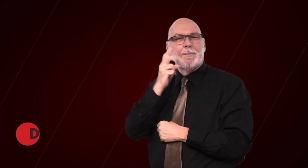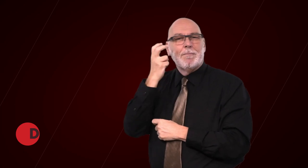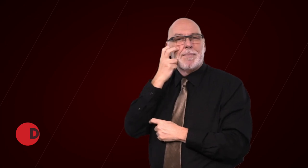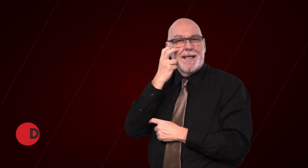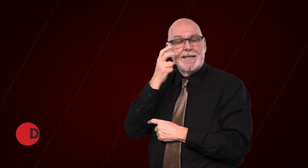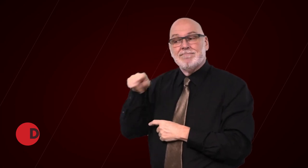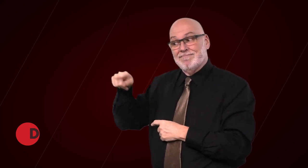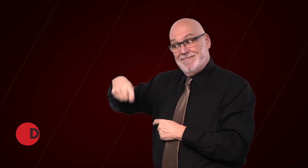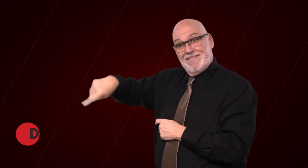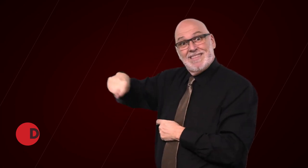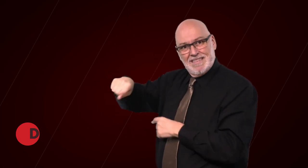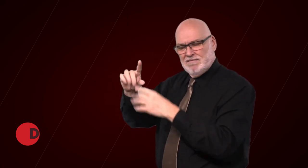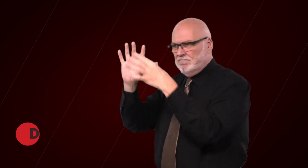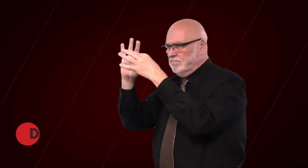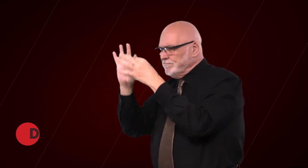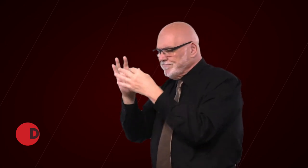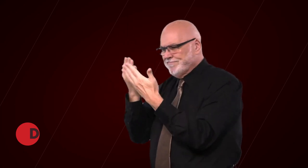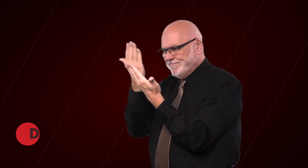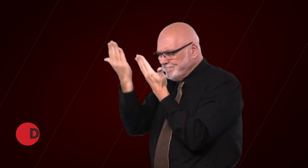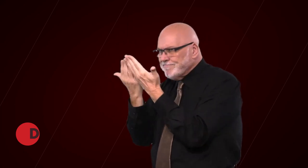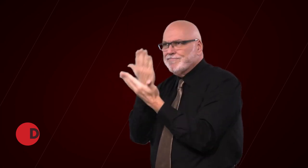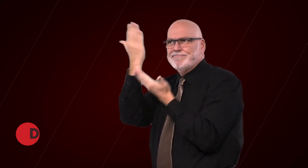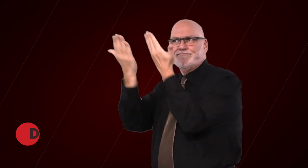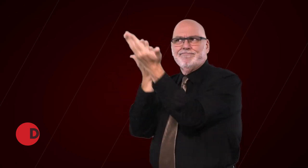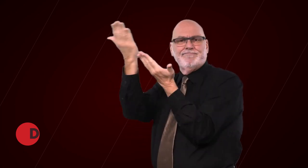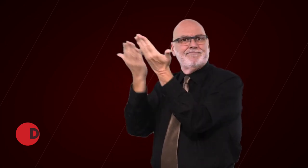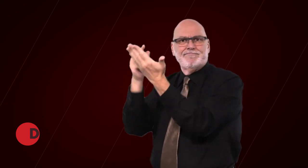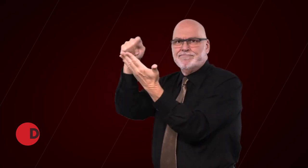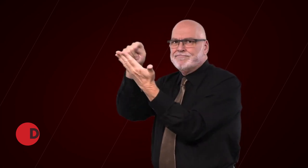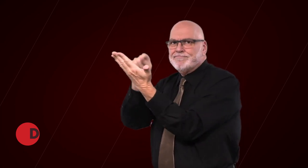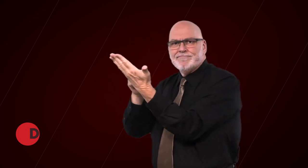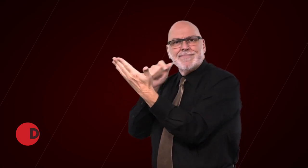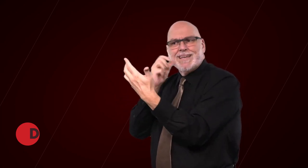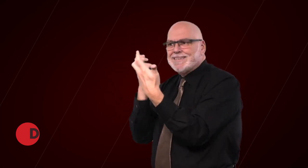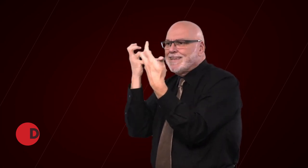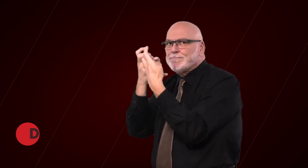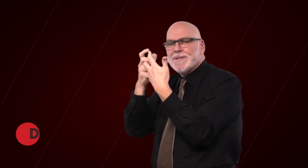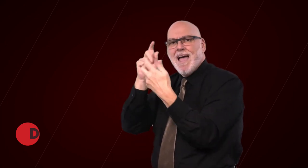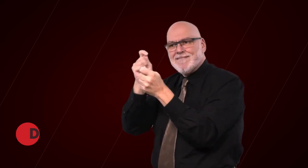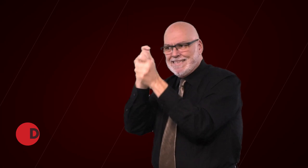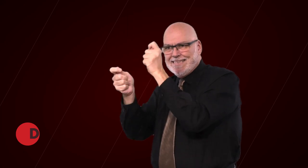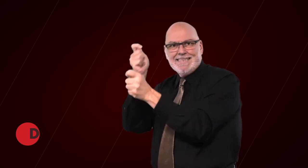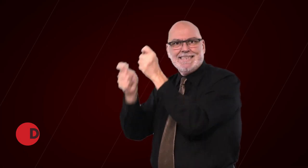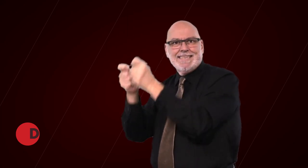submitted comments and documents.